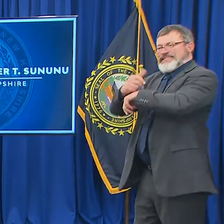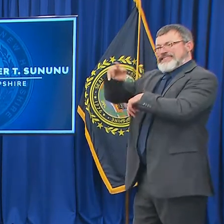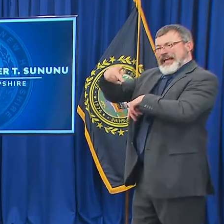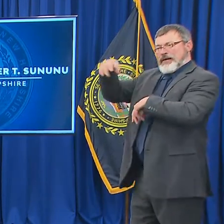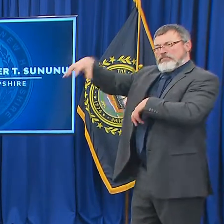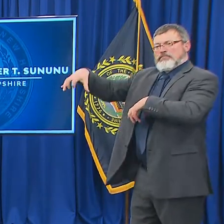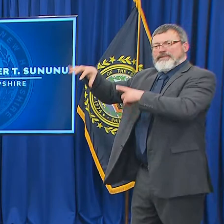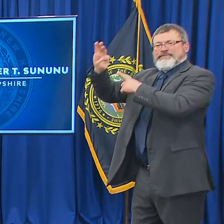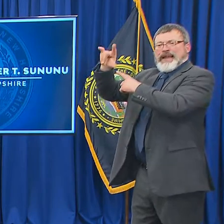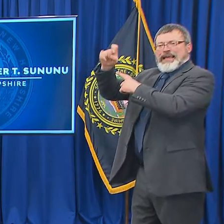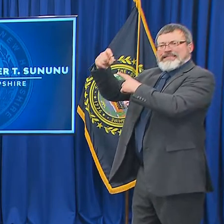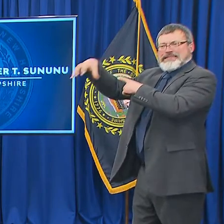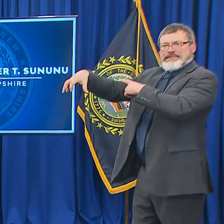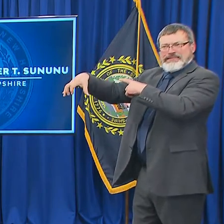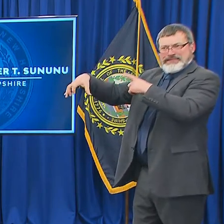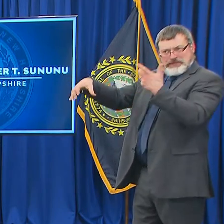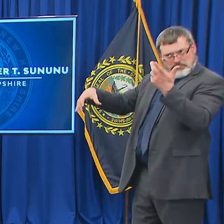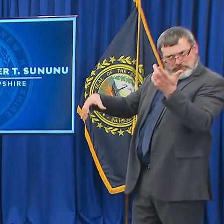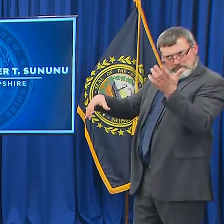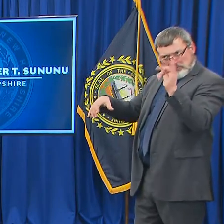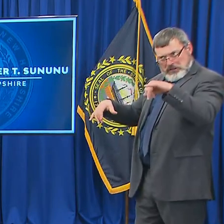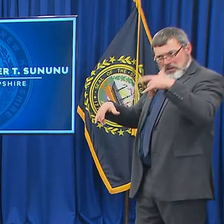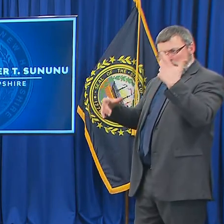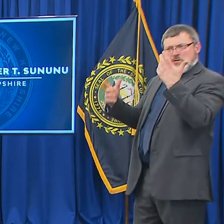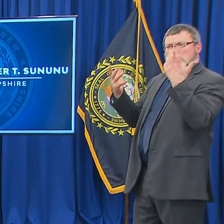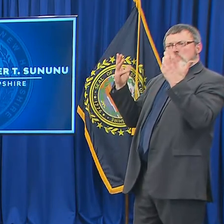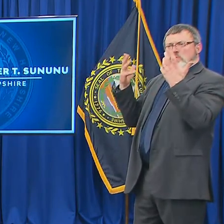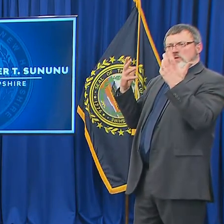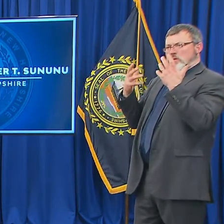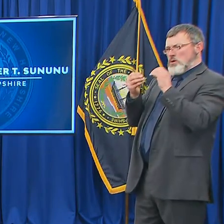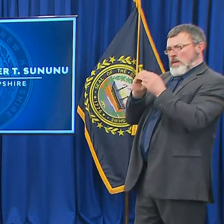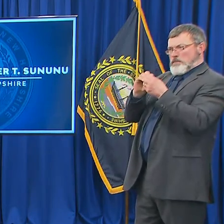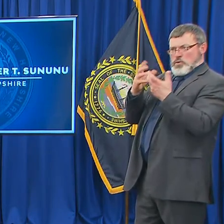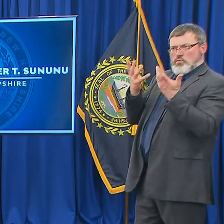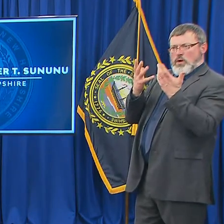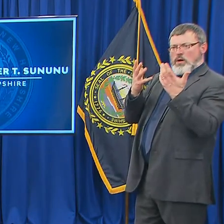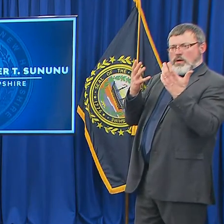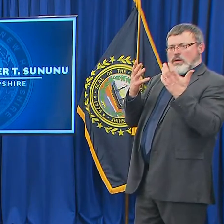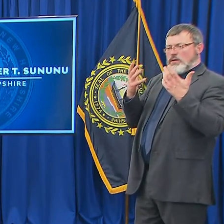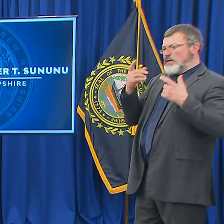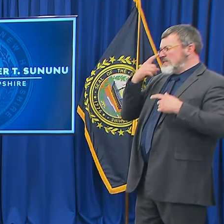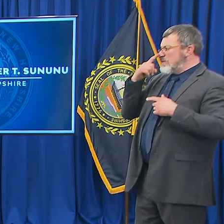So you're talking about another I did 250, 300 beds once you get there